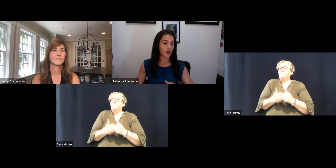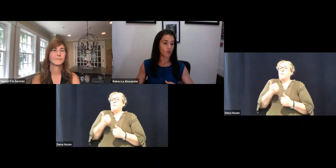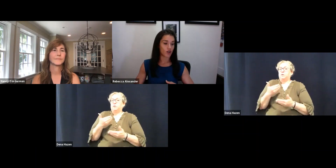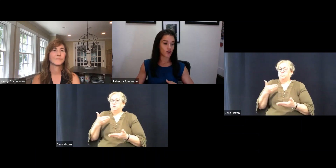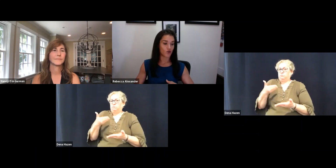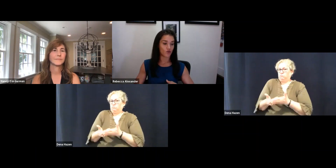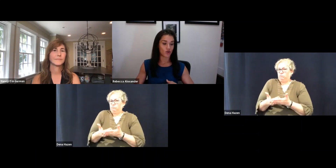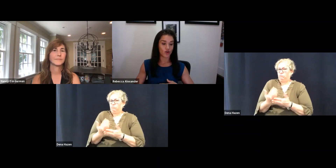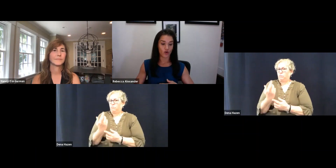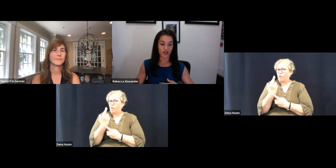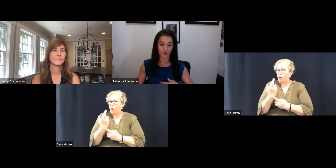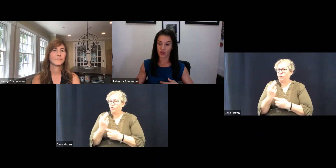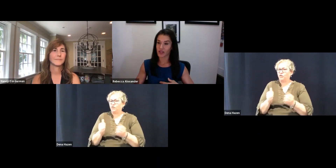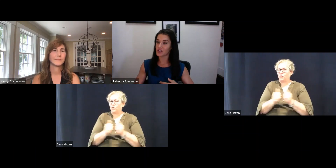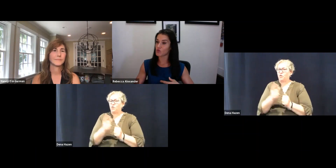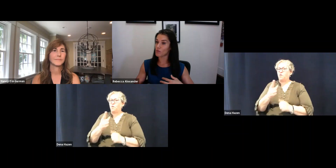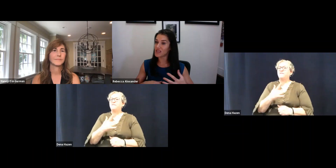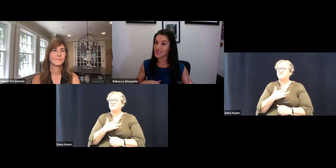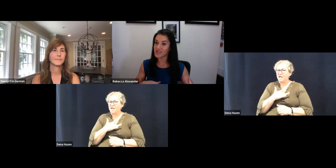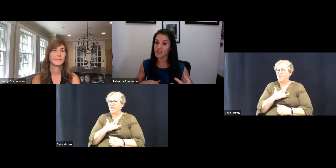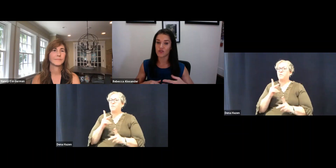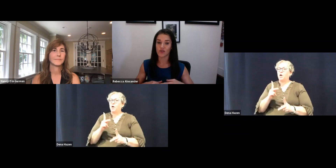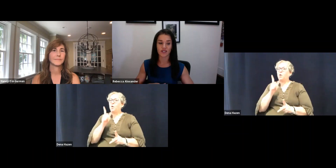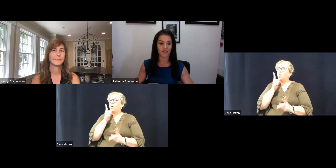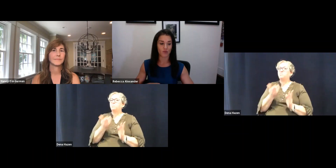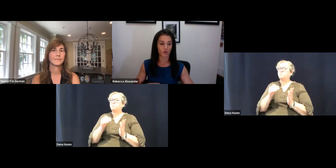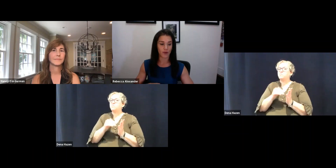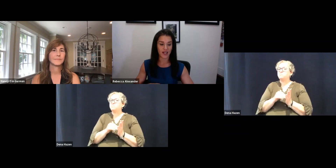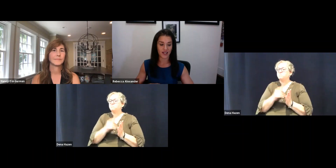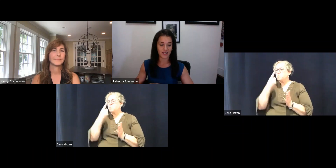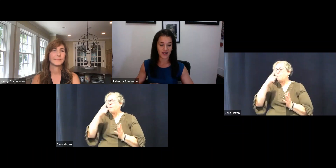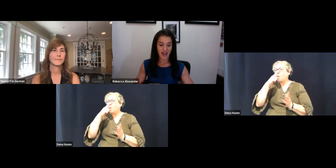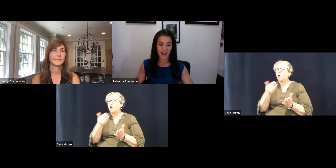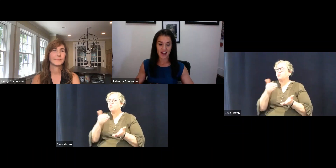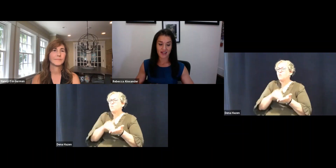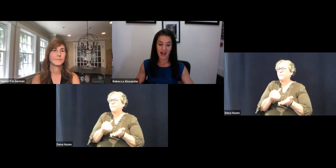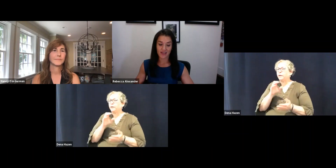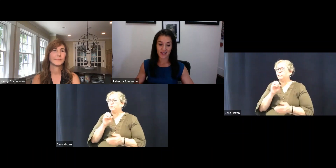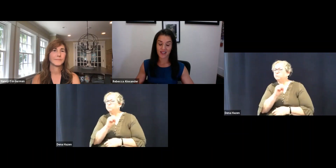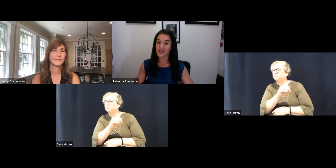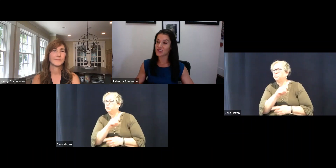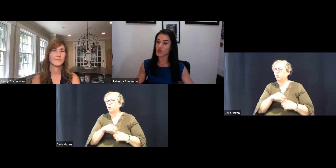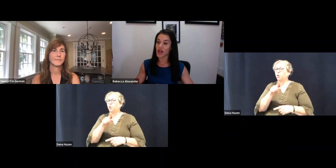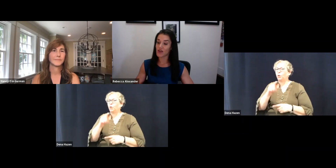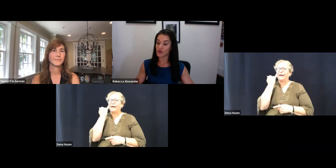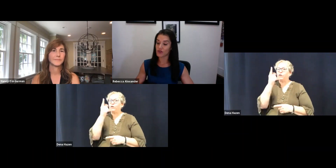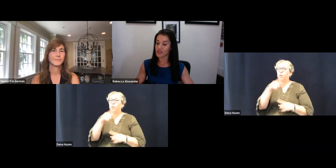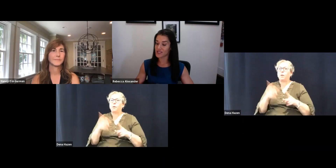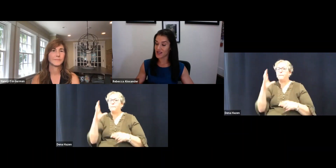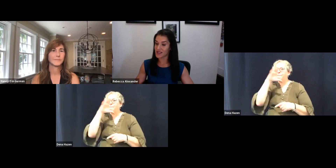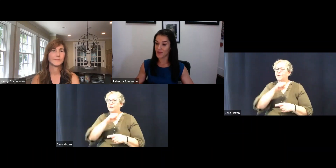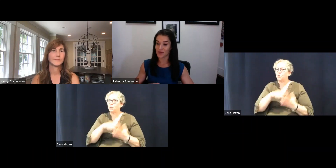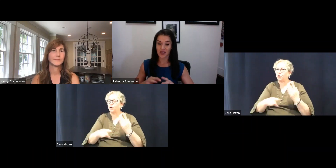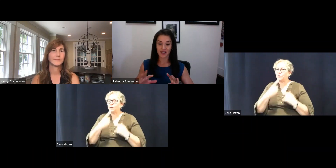Someone who is willing to repeat things if you need to have them repeated. And I think that it's OK for you to say to them,